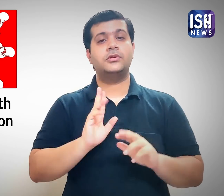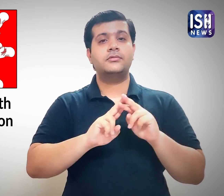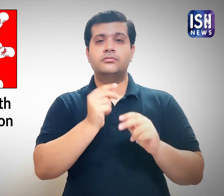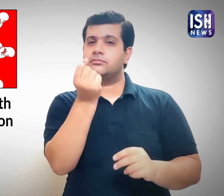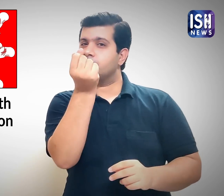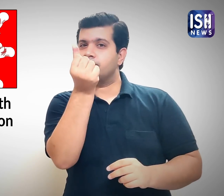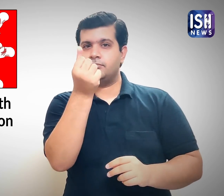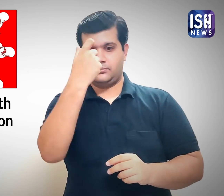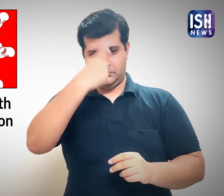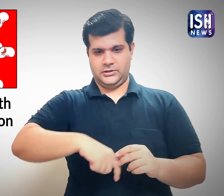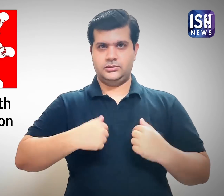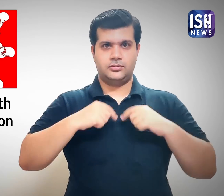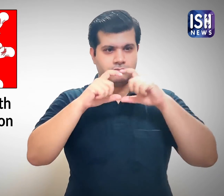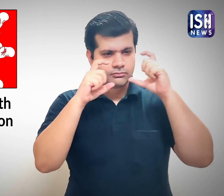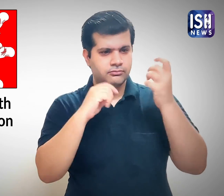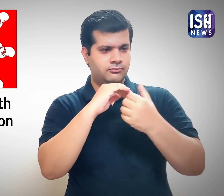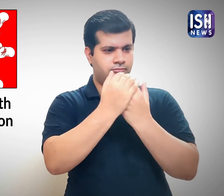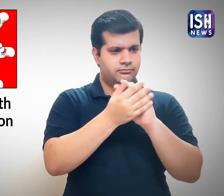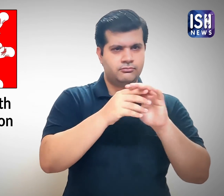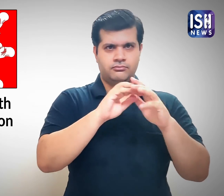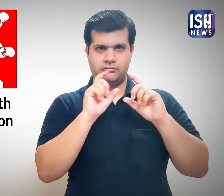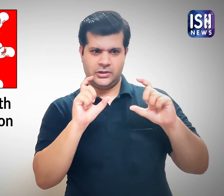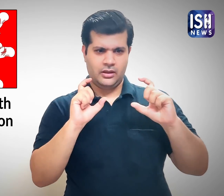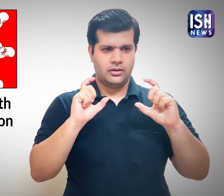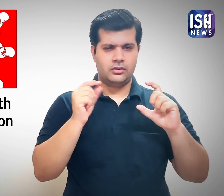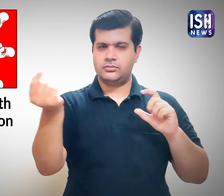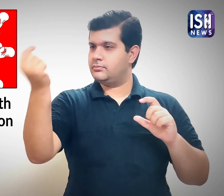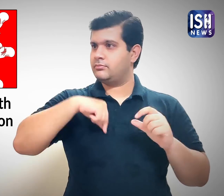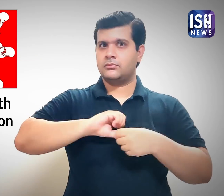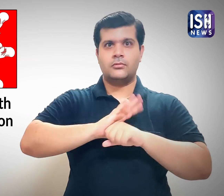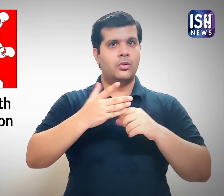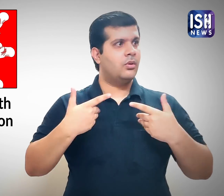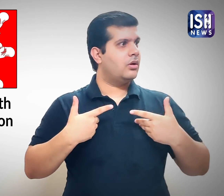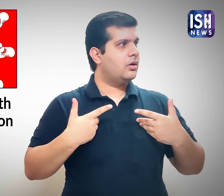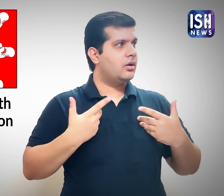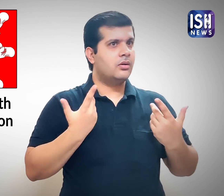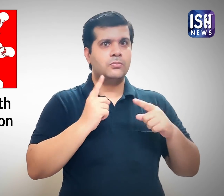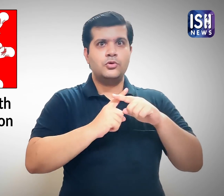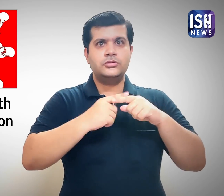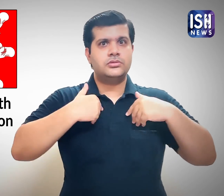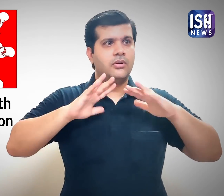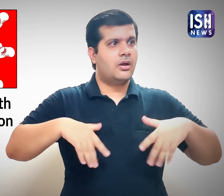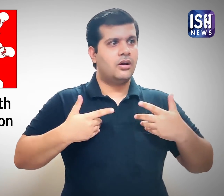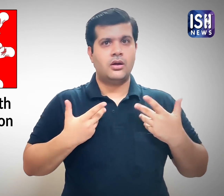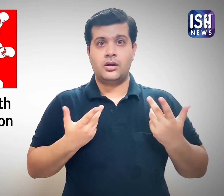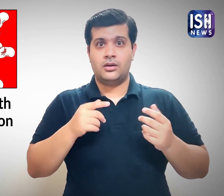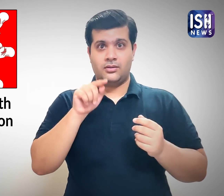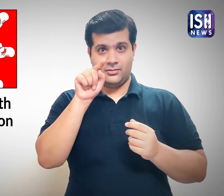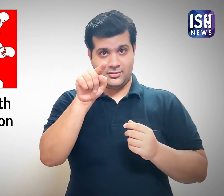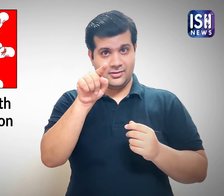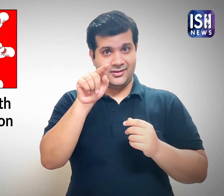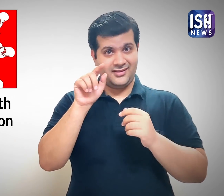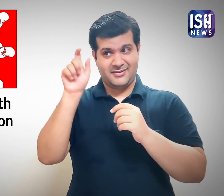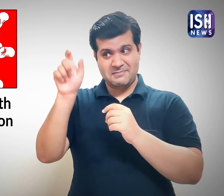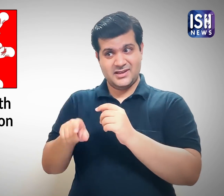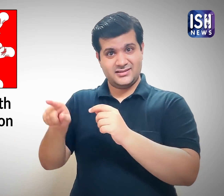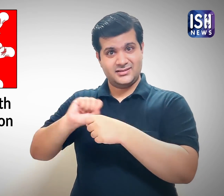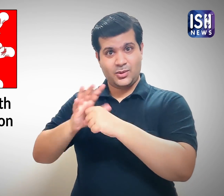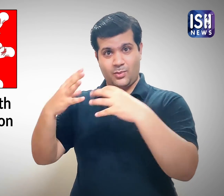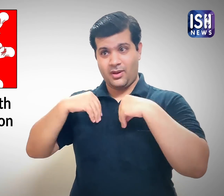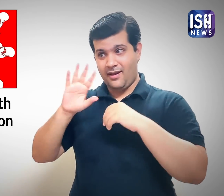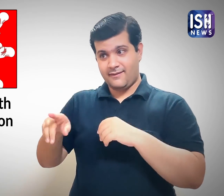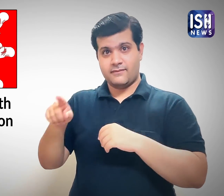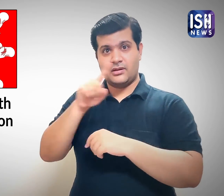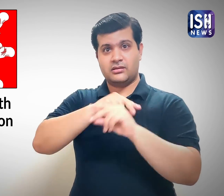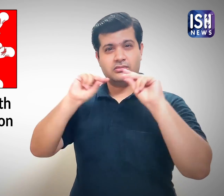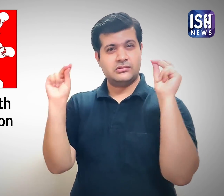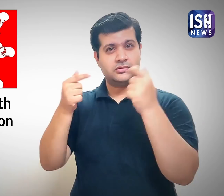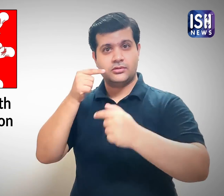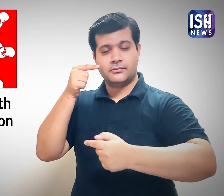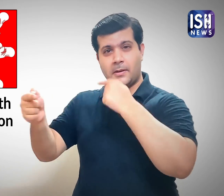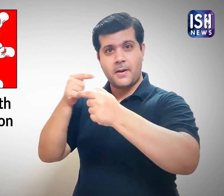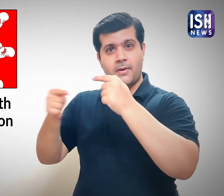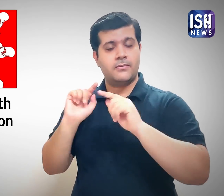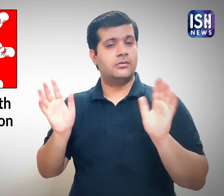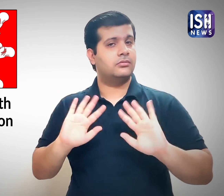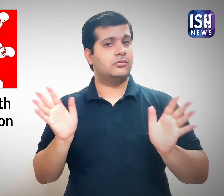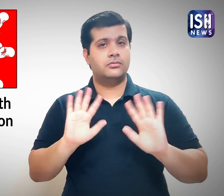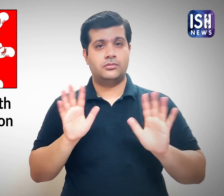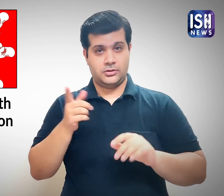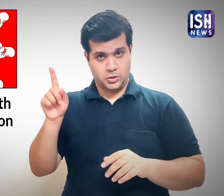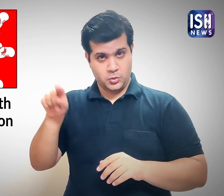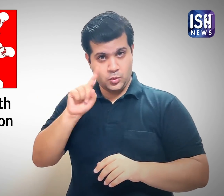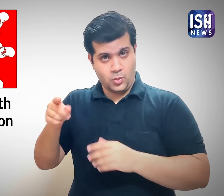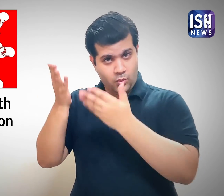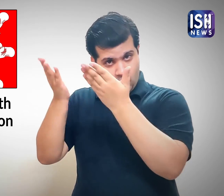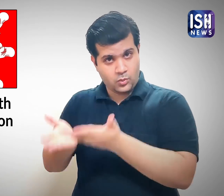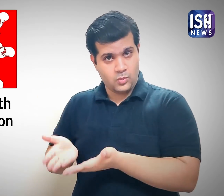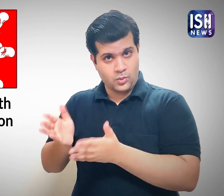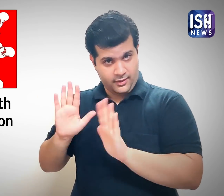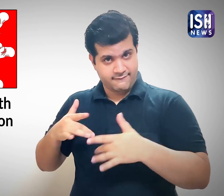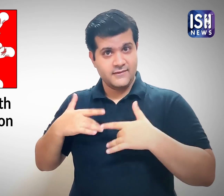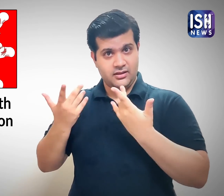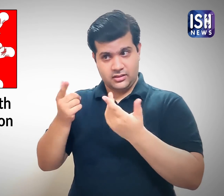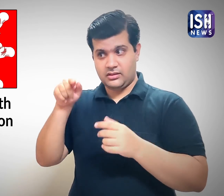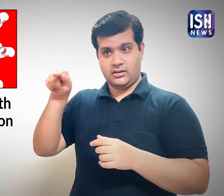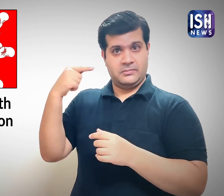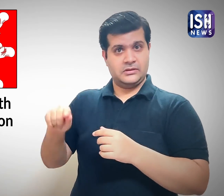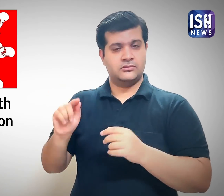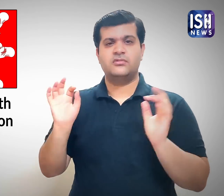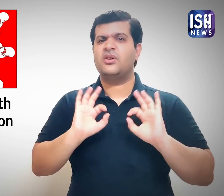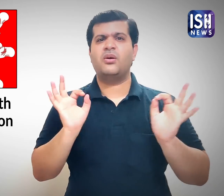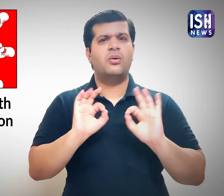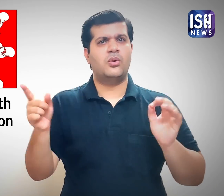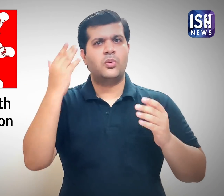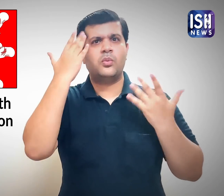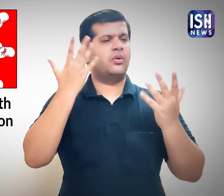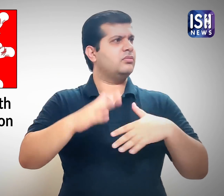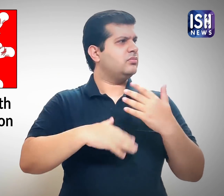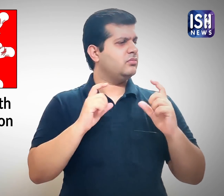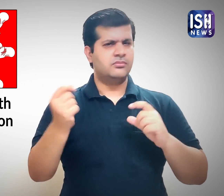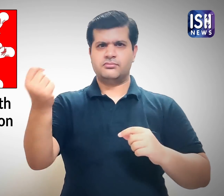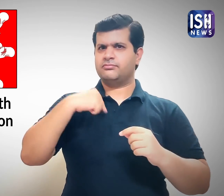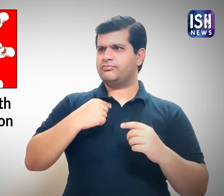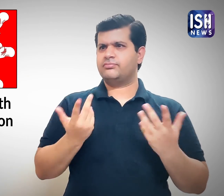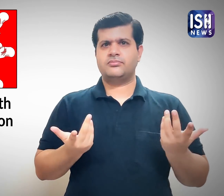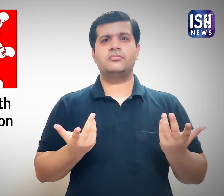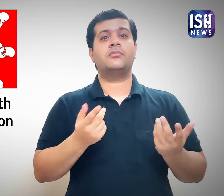If anybody catches the infection, do not target them. It is not their fault.